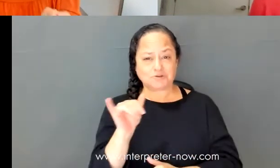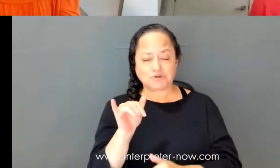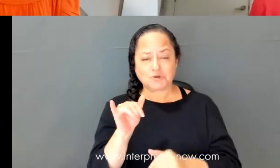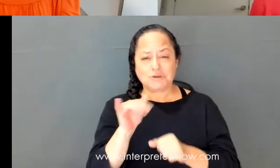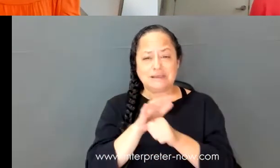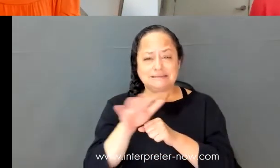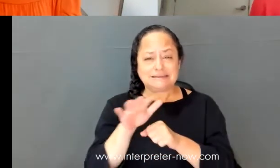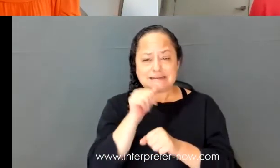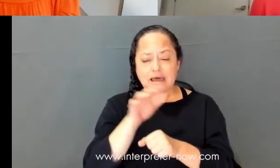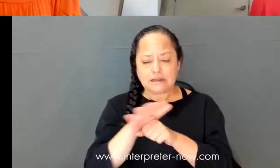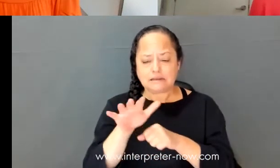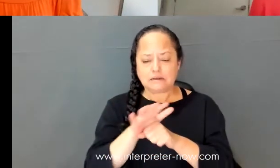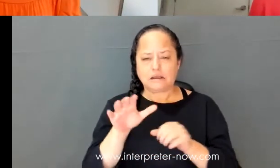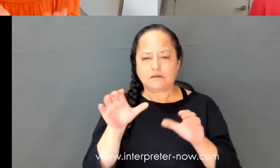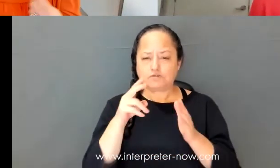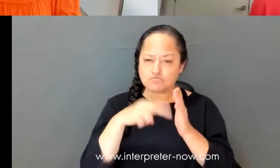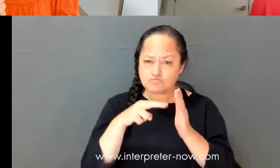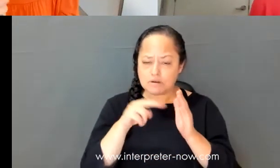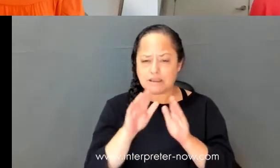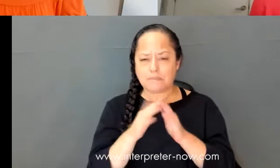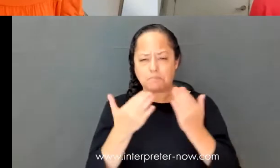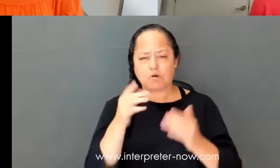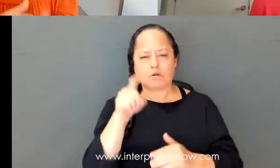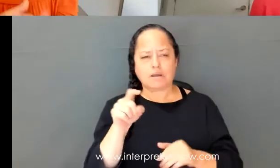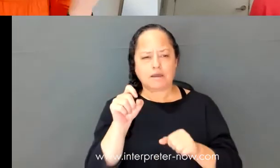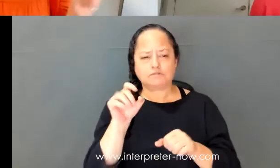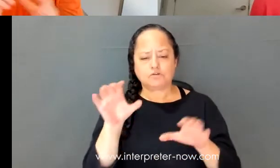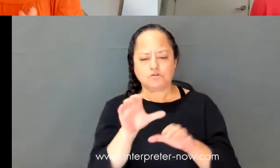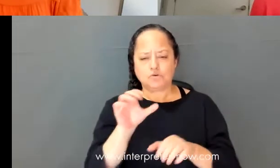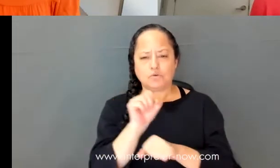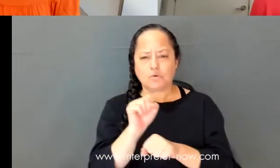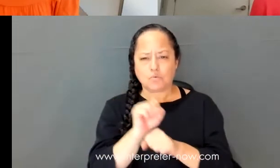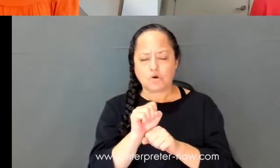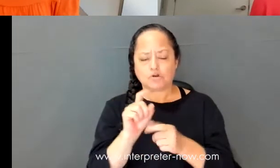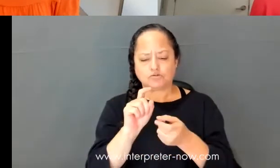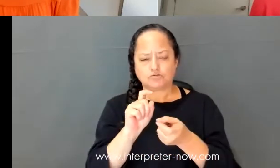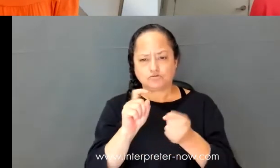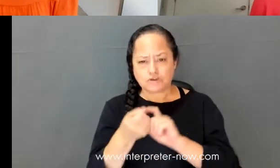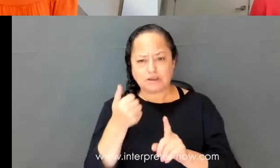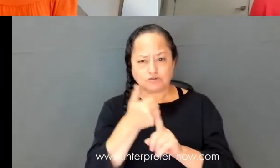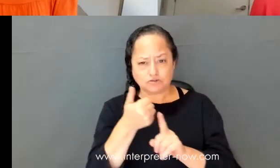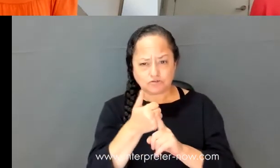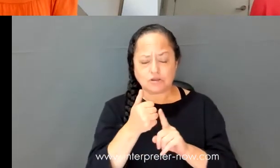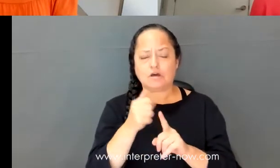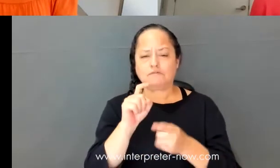You actually have to do the work to change yourself and change, hopefully, the organization around you as well.